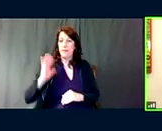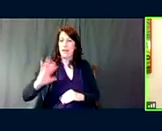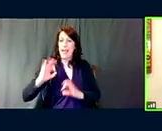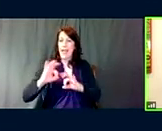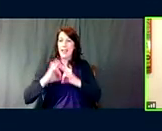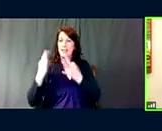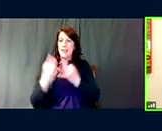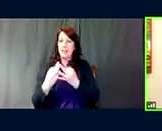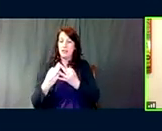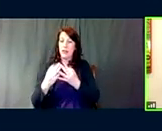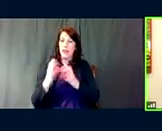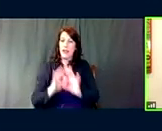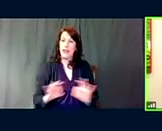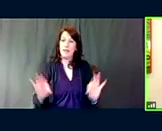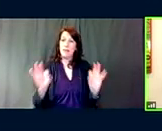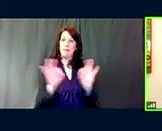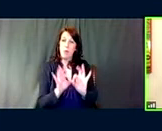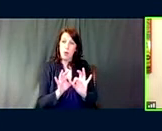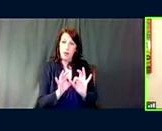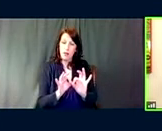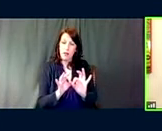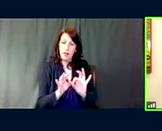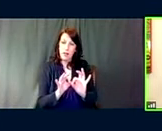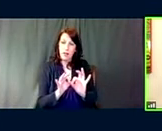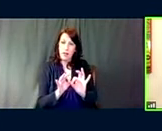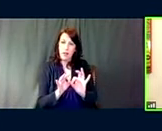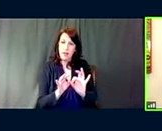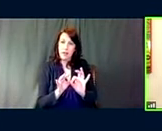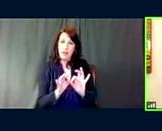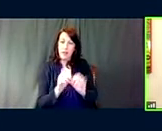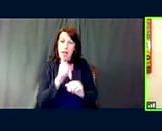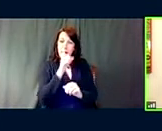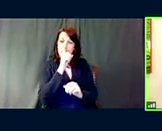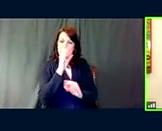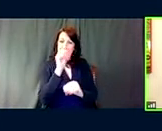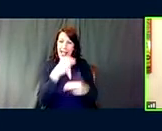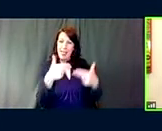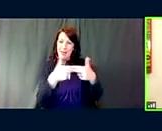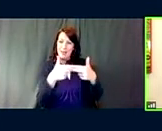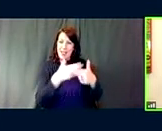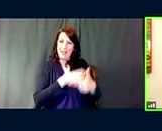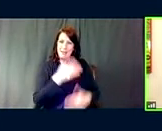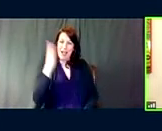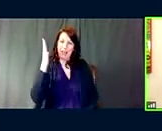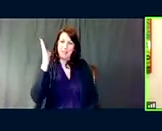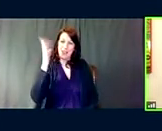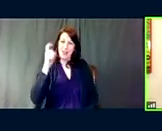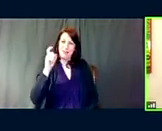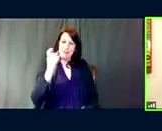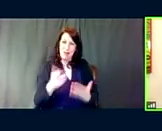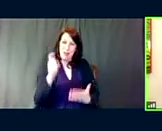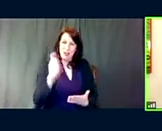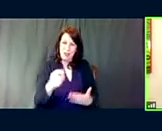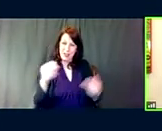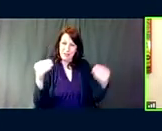SAME TIME. ANCESTRY IS IMPORTANT FOR -- I DIDN'T PUT THESE SLIDES IN MY